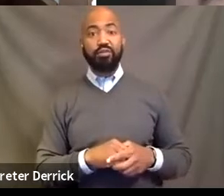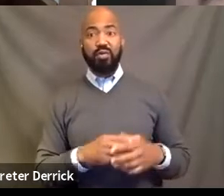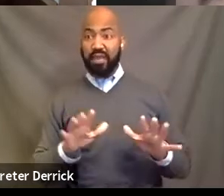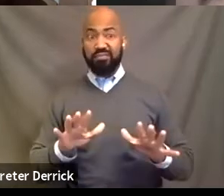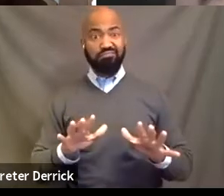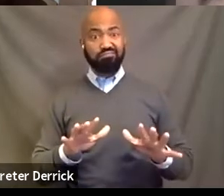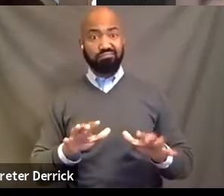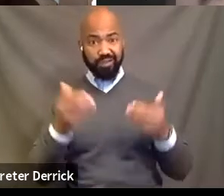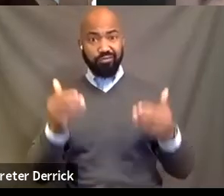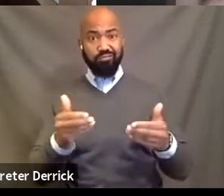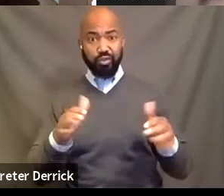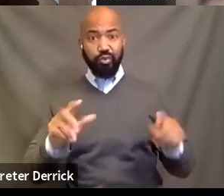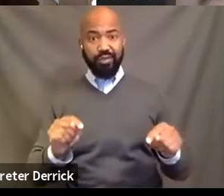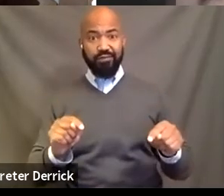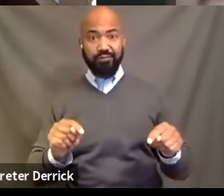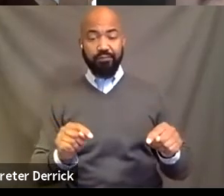Leah (she/her): So it just in that way, it was.